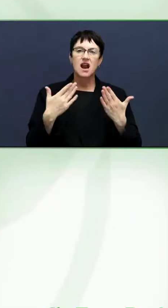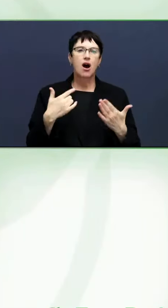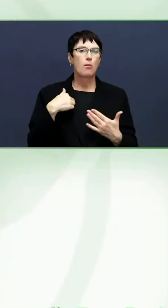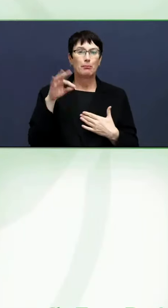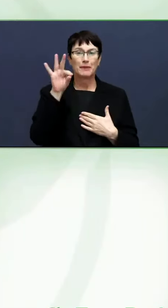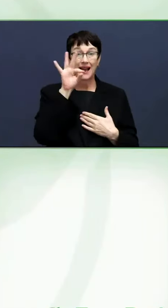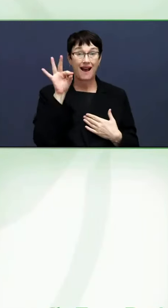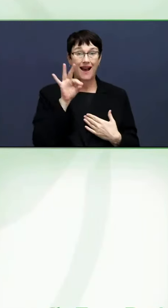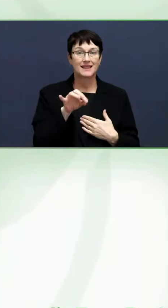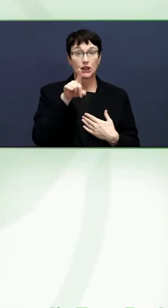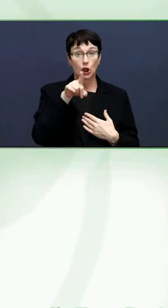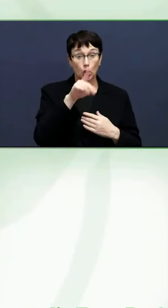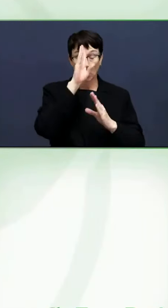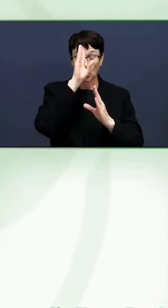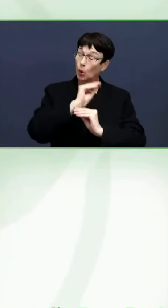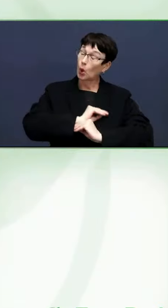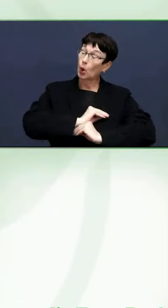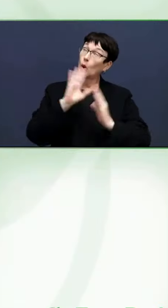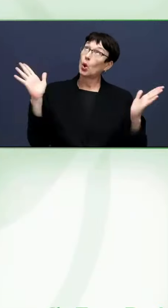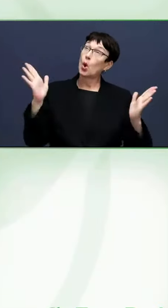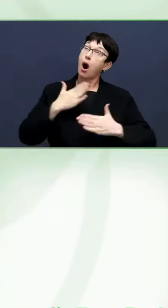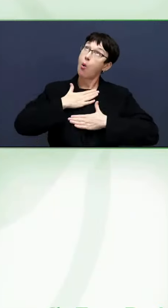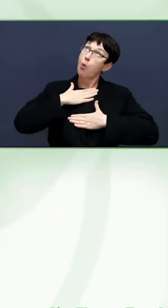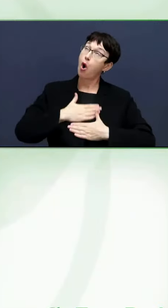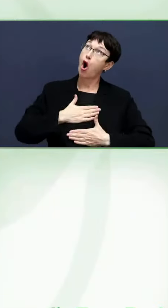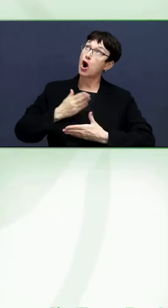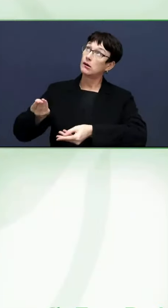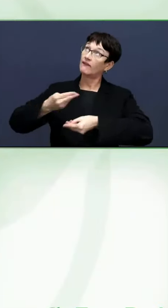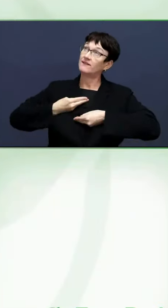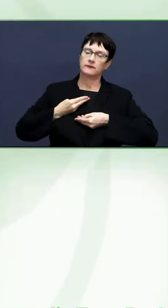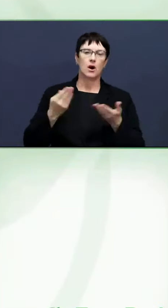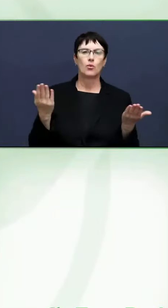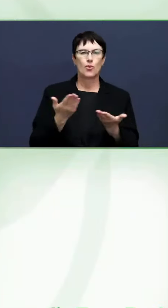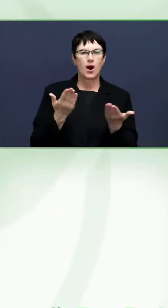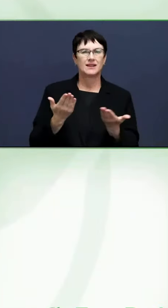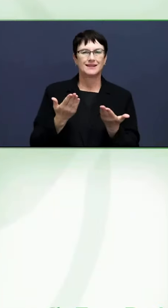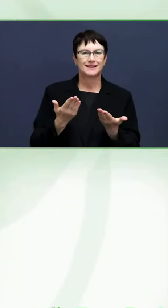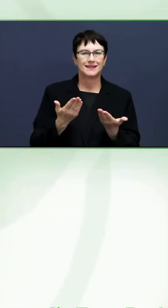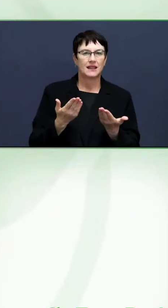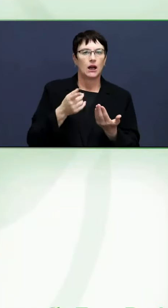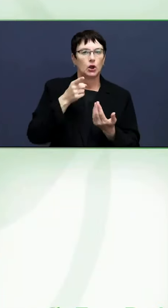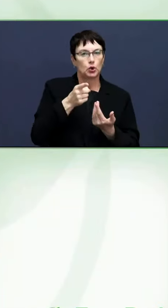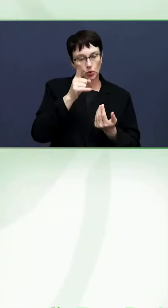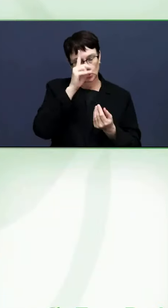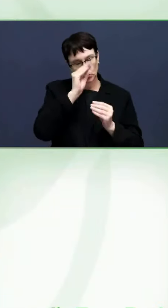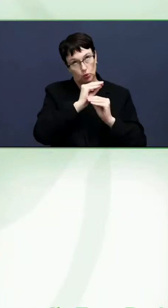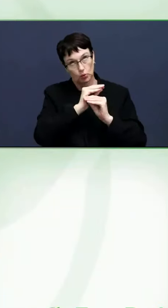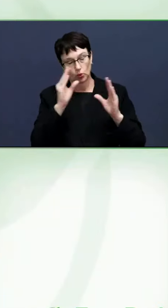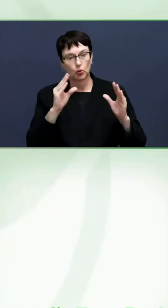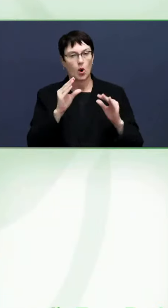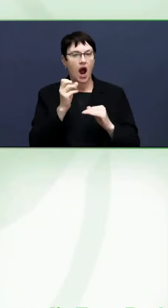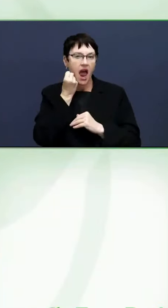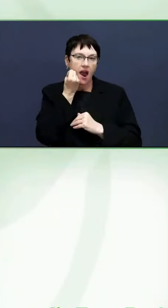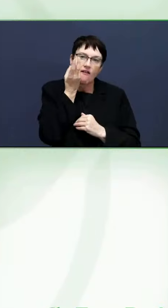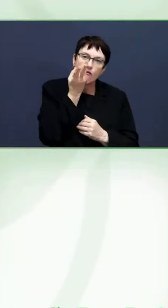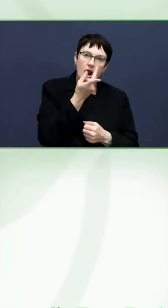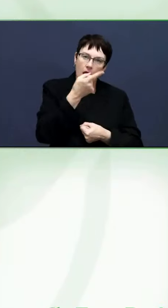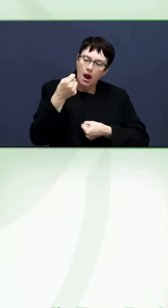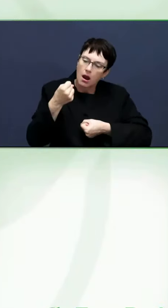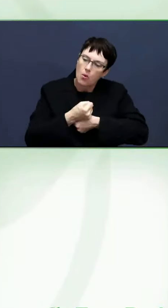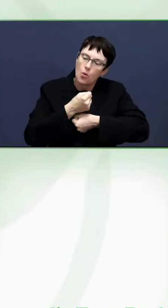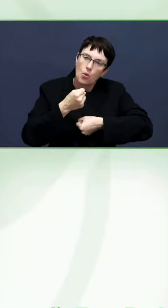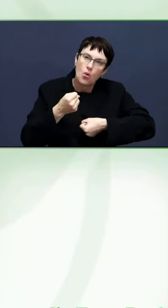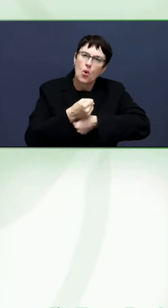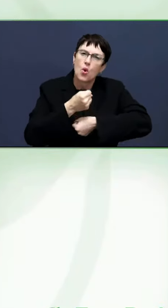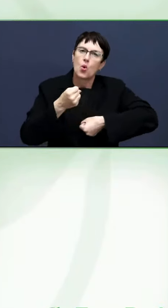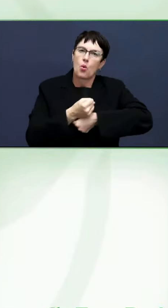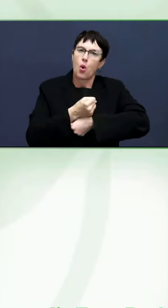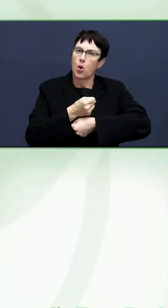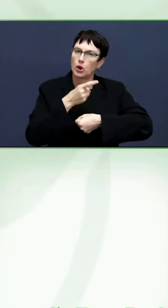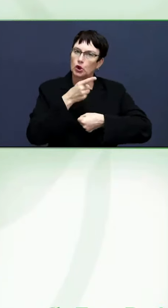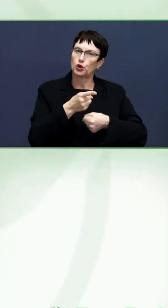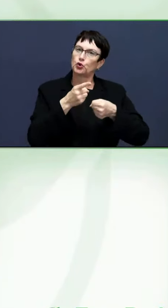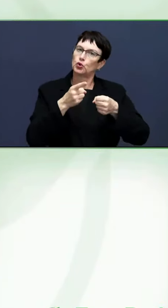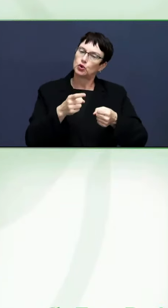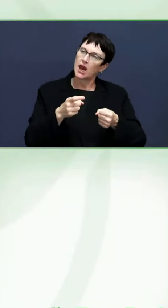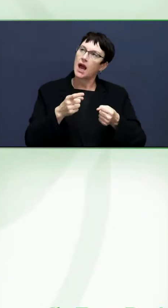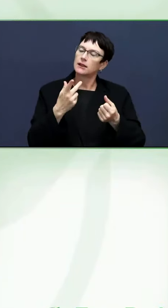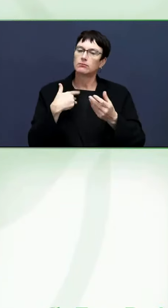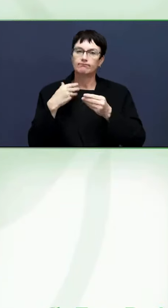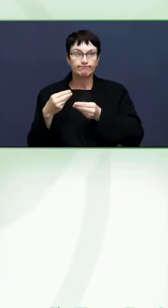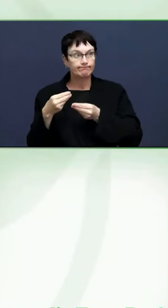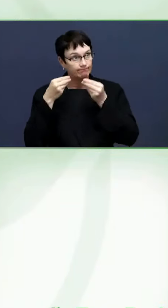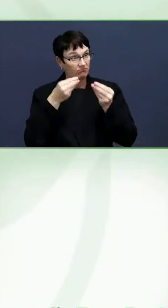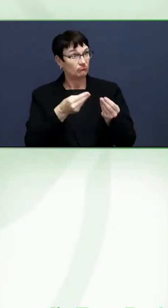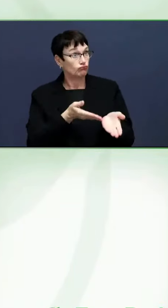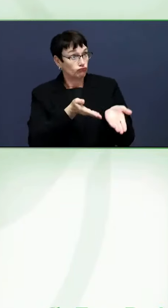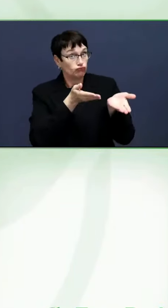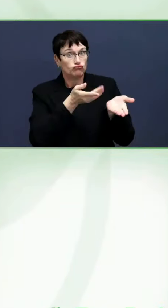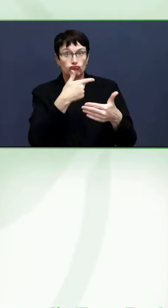What is the contribution that it could be for you and your work with sight Savers, for